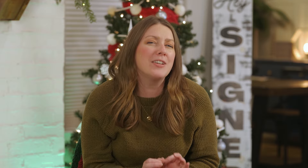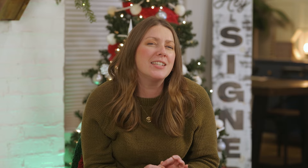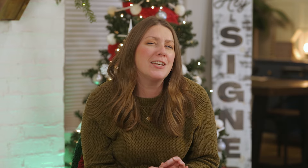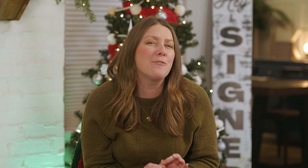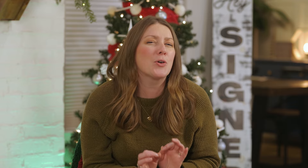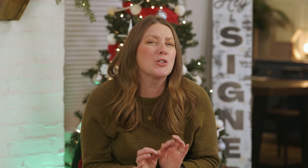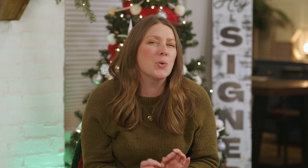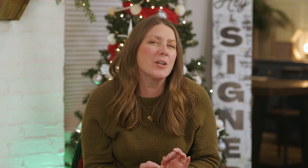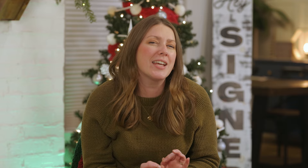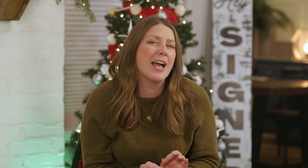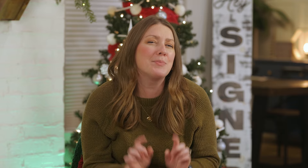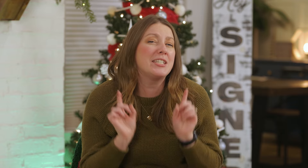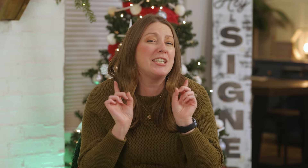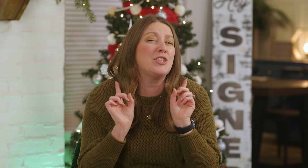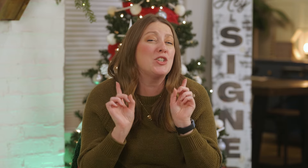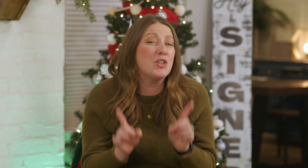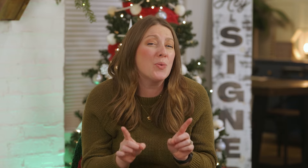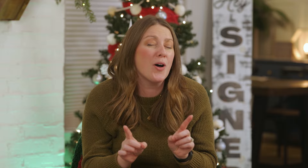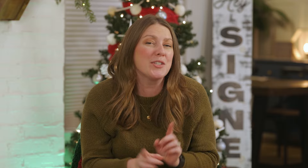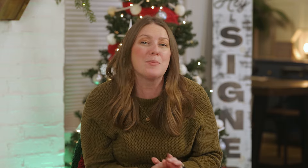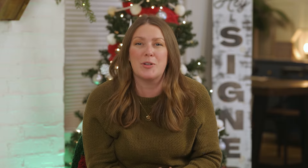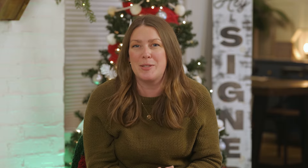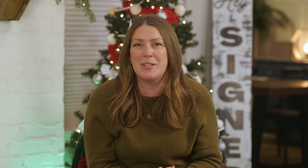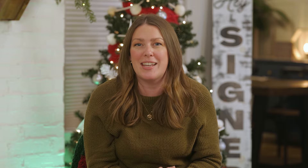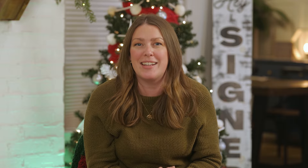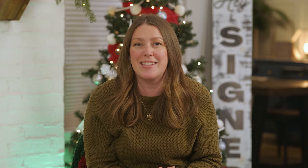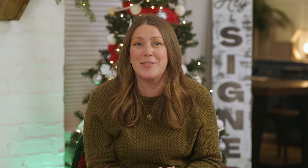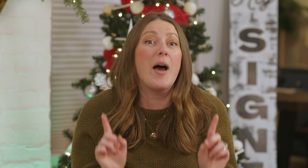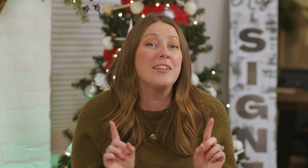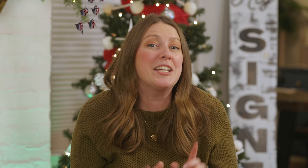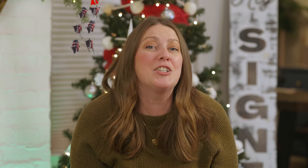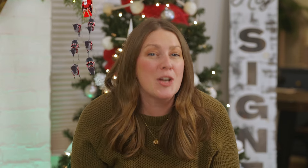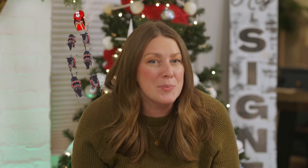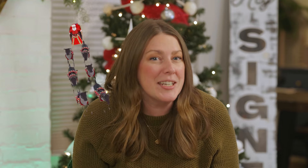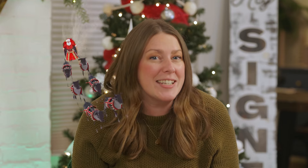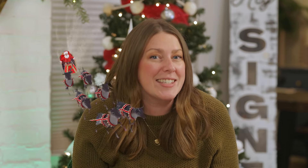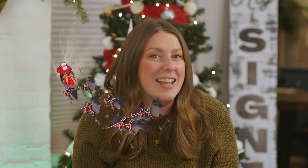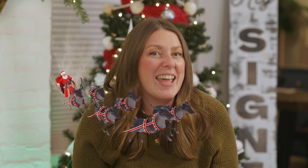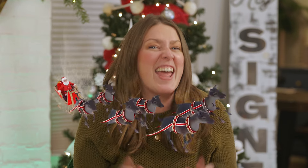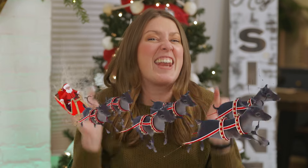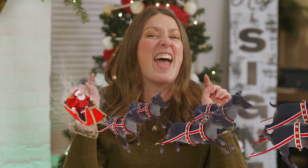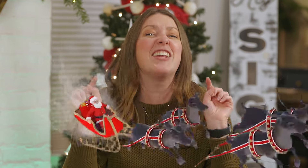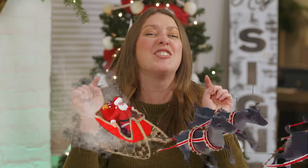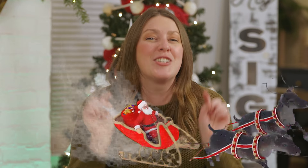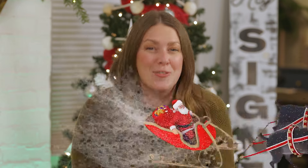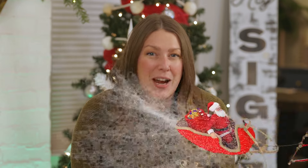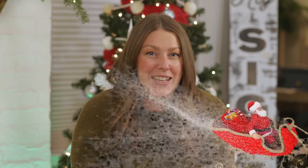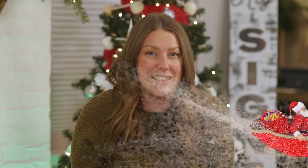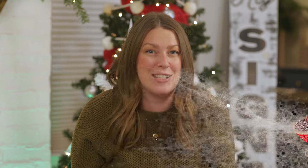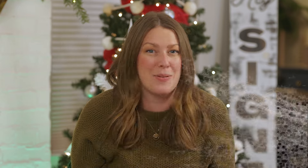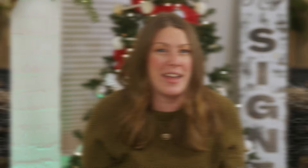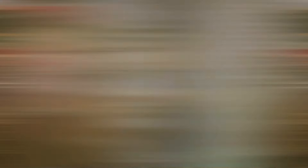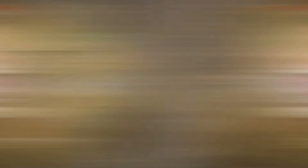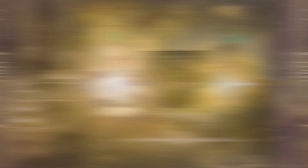visiting for a short time to teach you all some Christmas signs. Well, he jumped in his sleigh and headed straight this way.